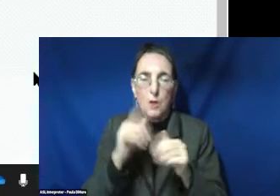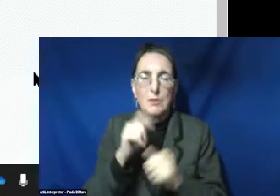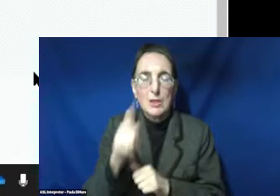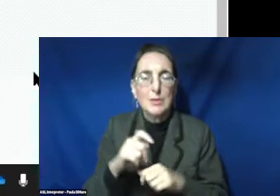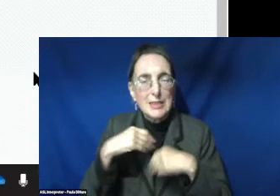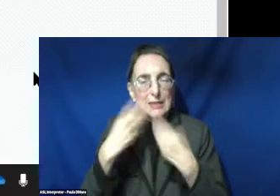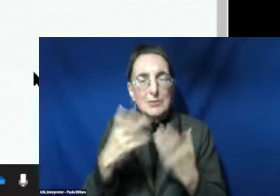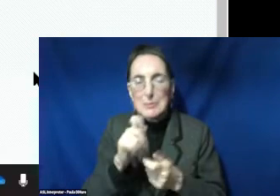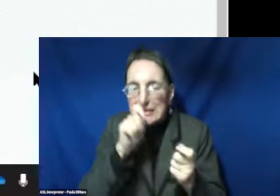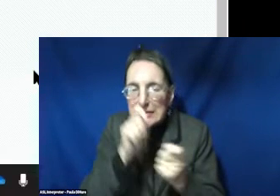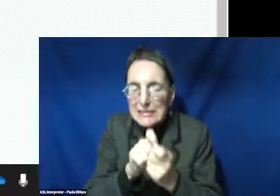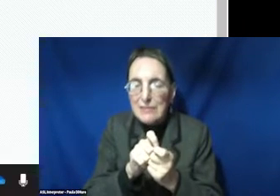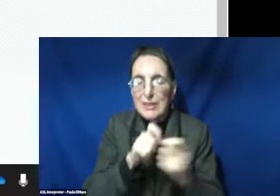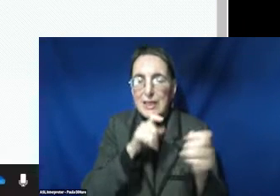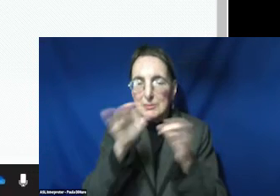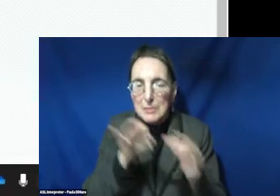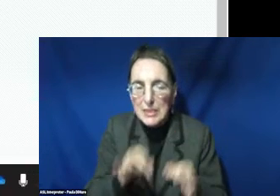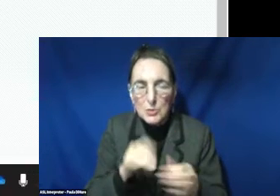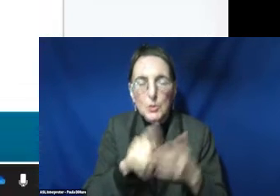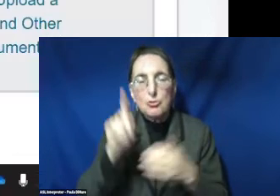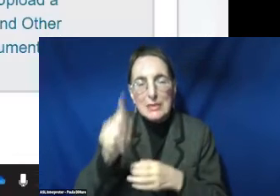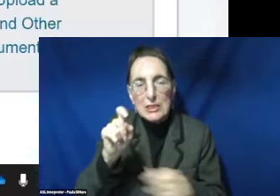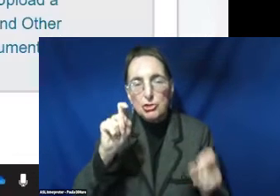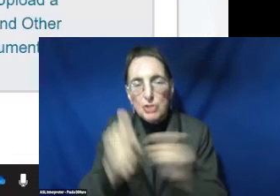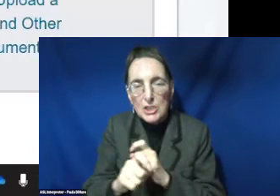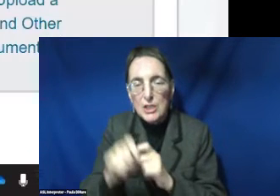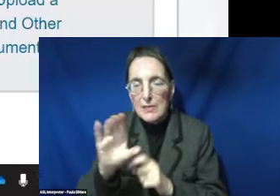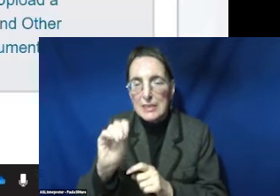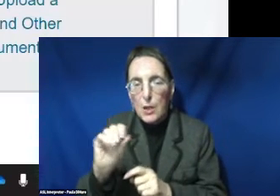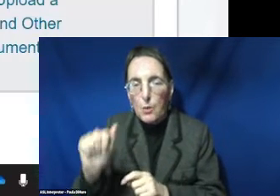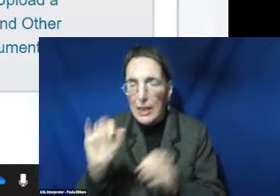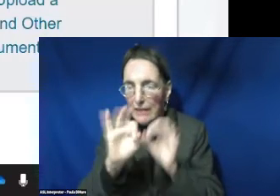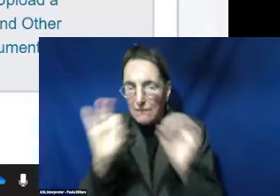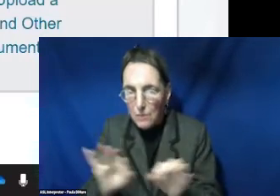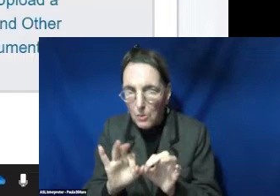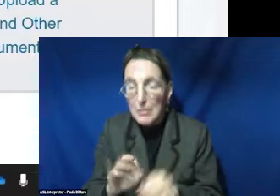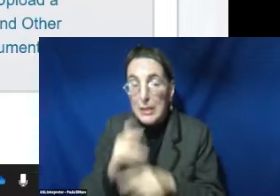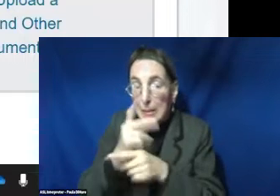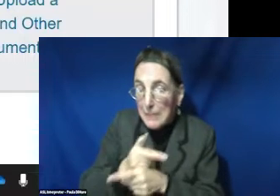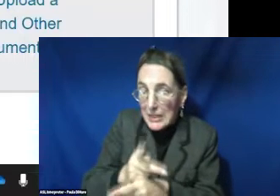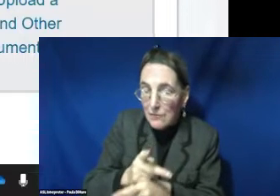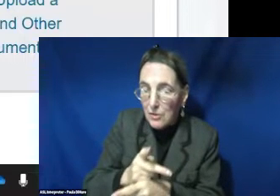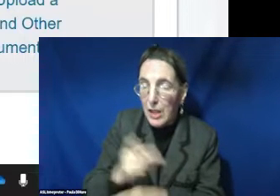Be careful about invalid characters if you I'm going to Zoom in a little bit. If you see here, it looks like a FI,